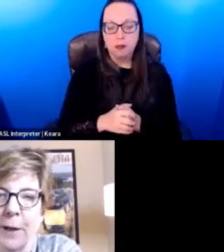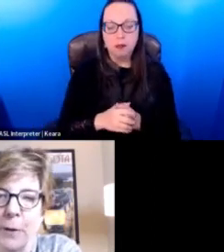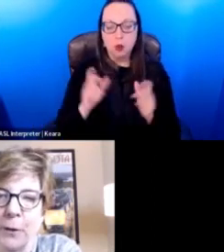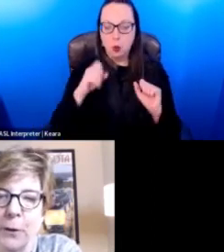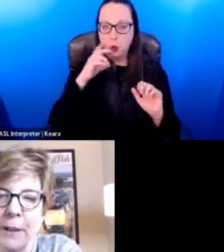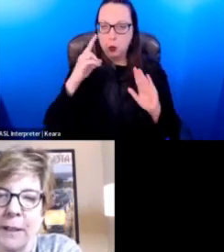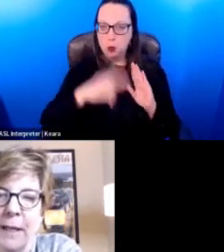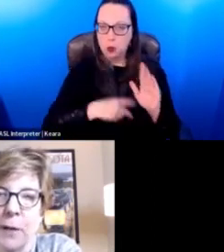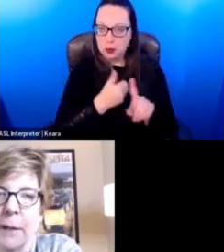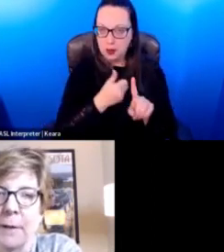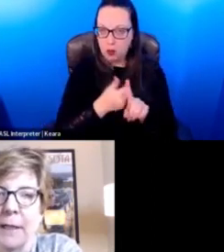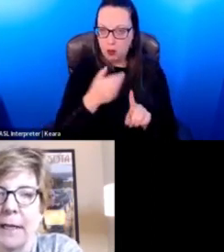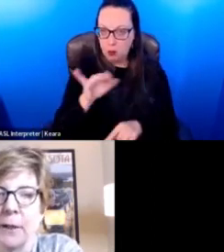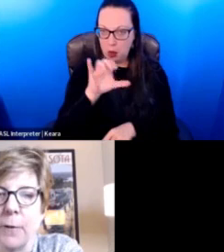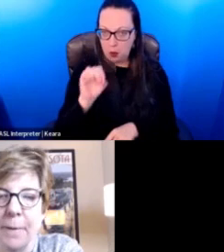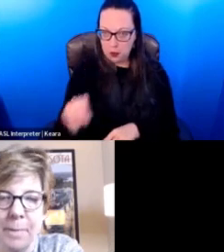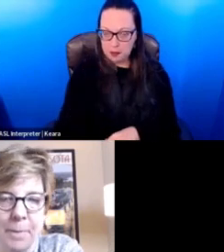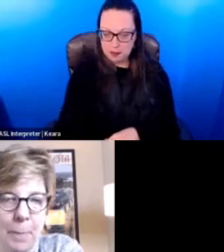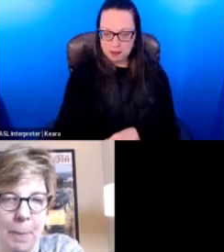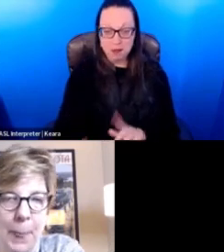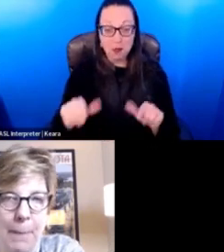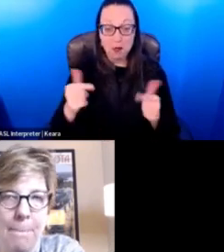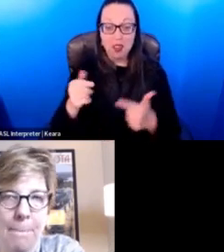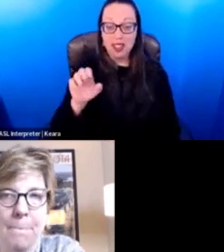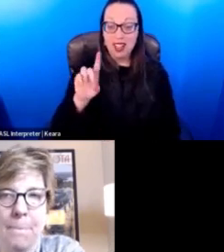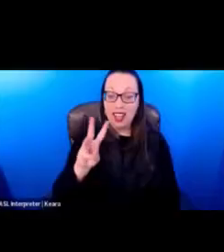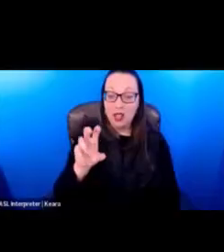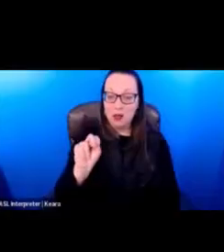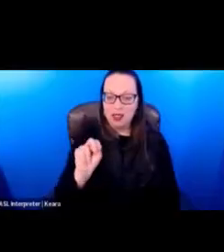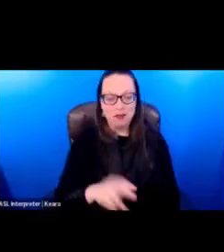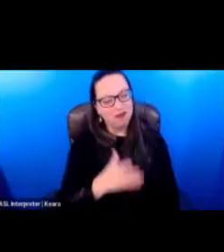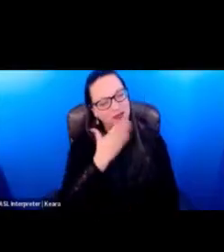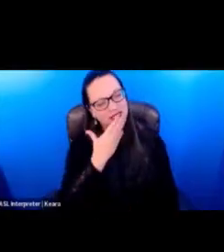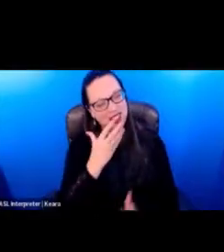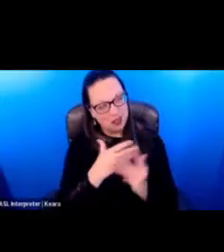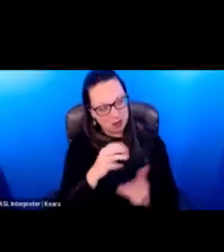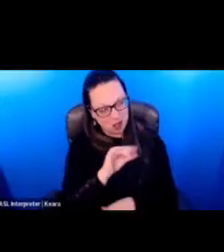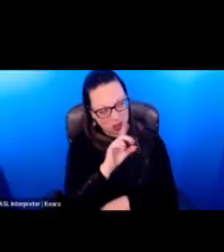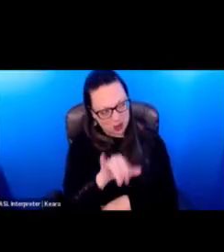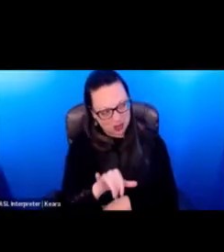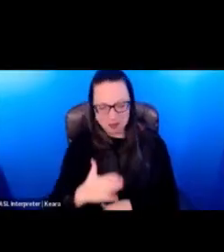available to you at one time and let you take it away. Edwin Walker: Great. Thank you so much, Judy. And it's my pleasure to be with you all